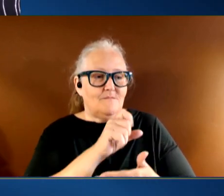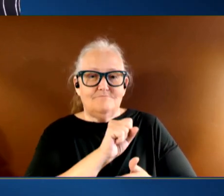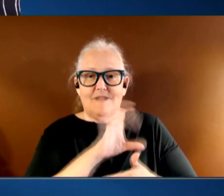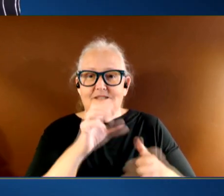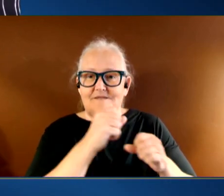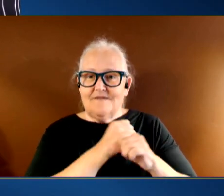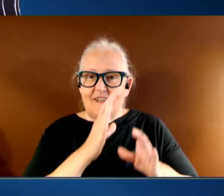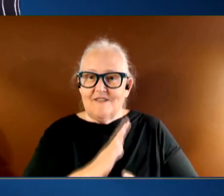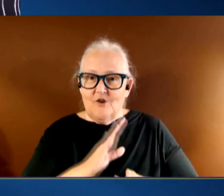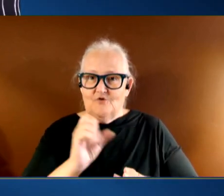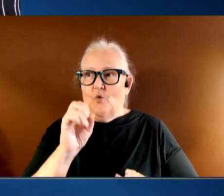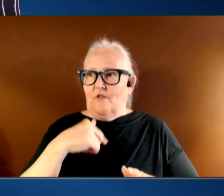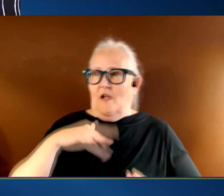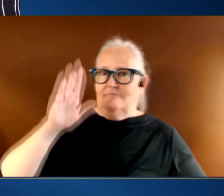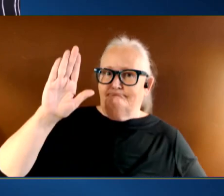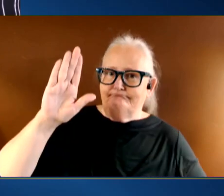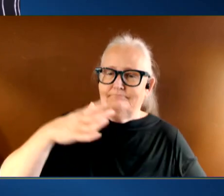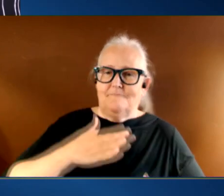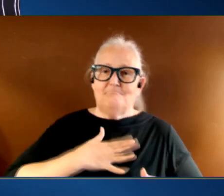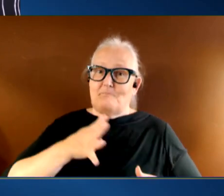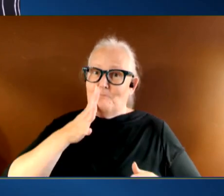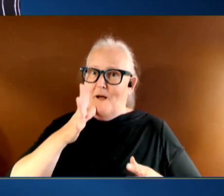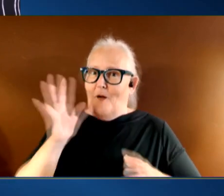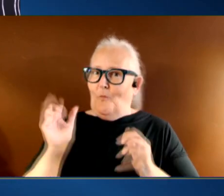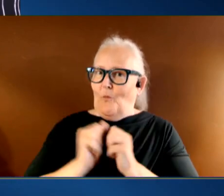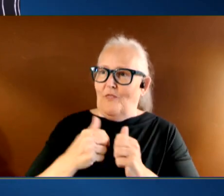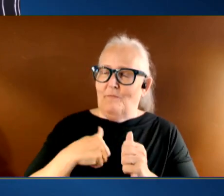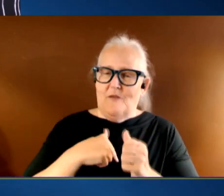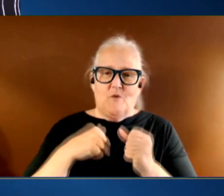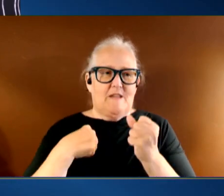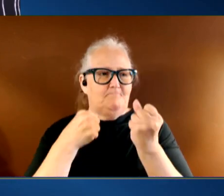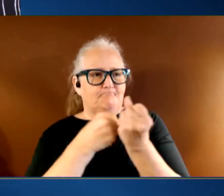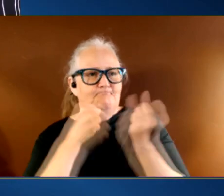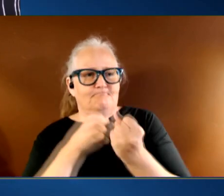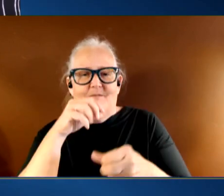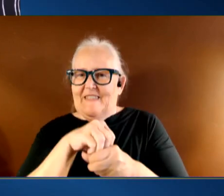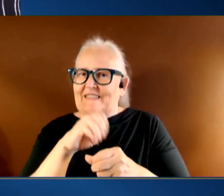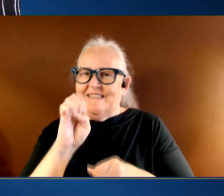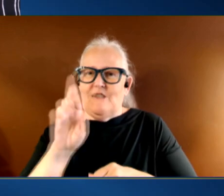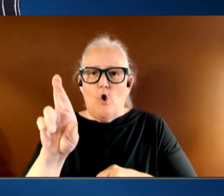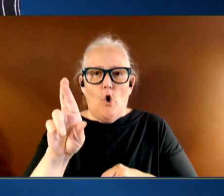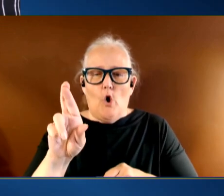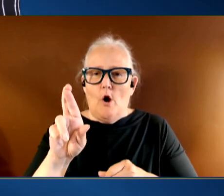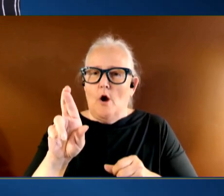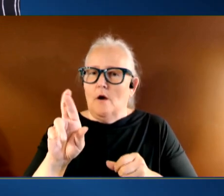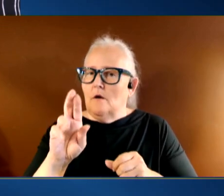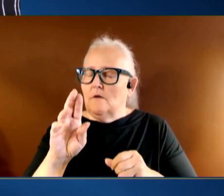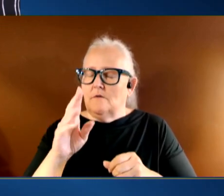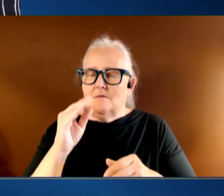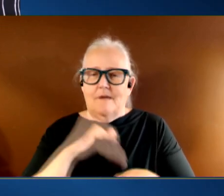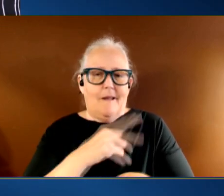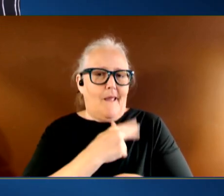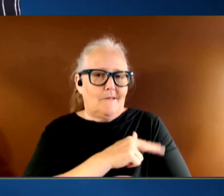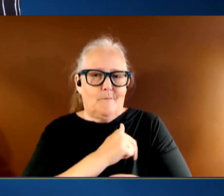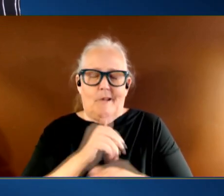and my mom comes in. We advocate with the ER all the time. You know, we had them pass a policy 15